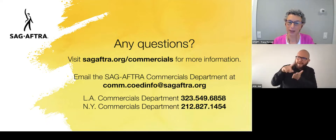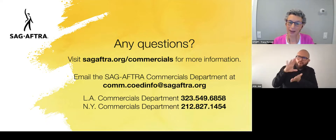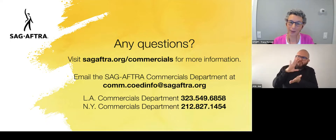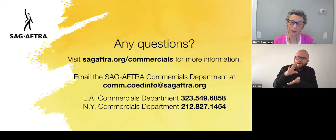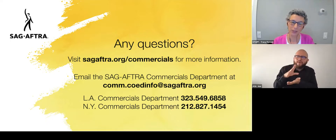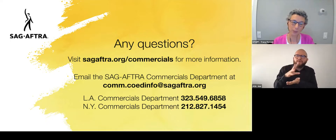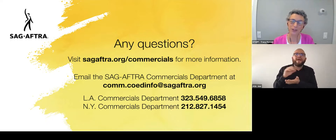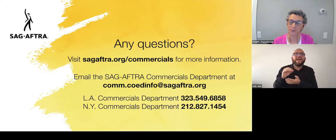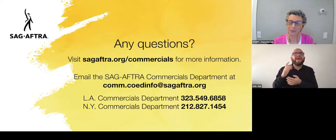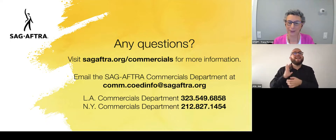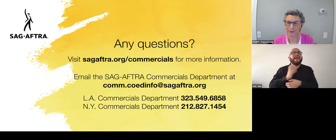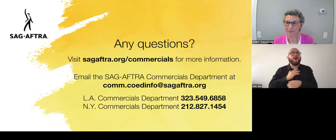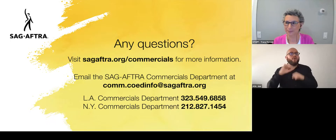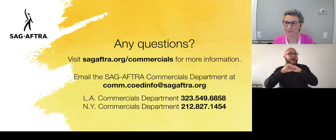being able to budget better.